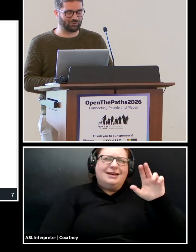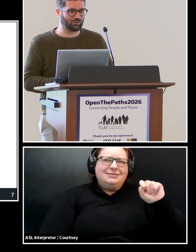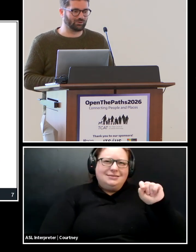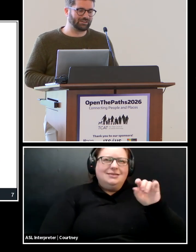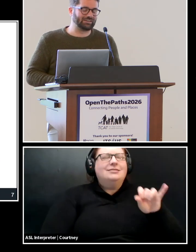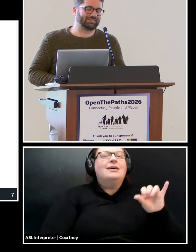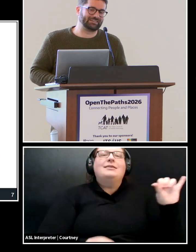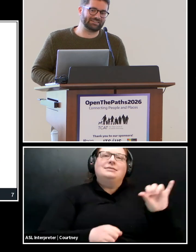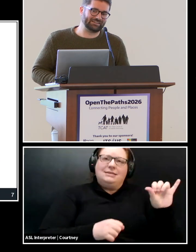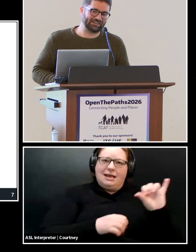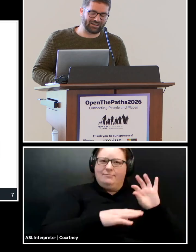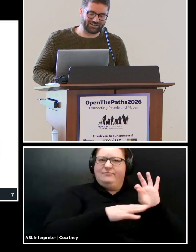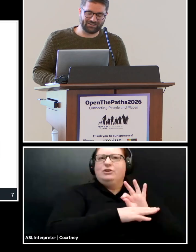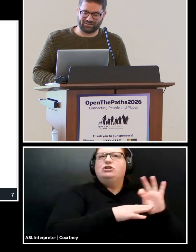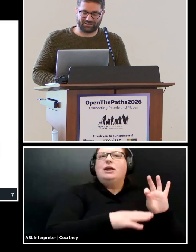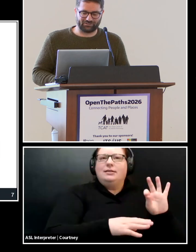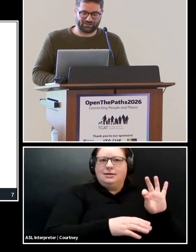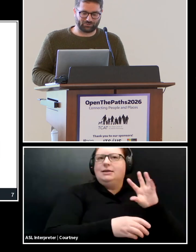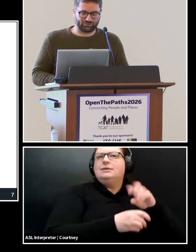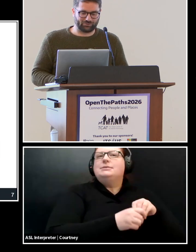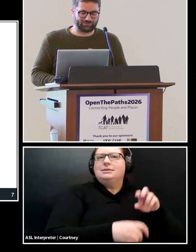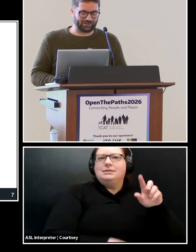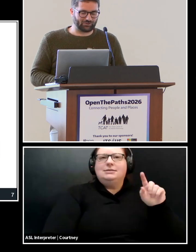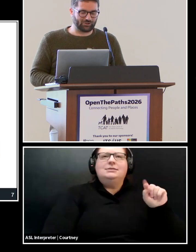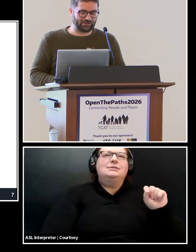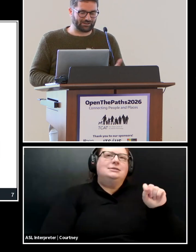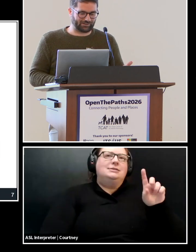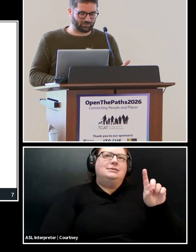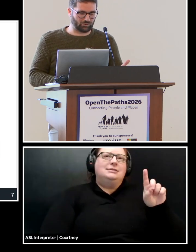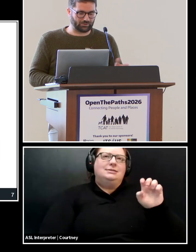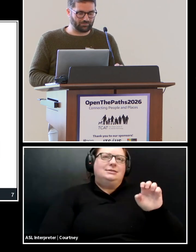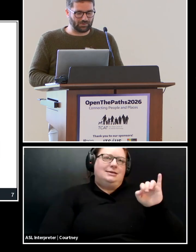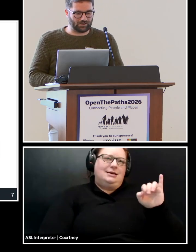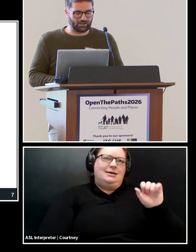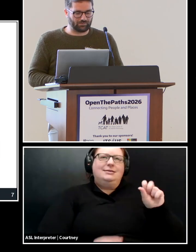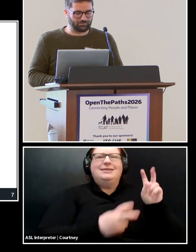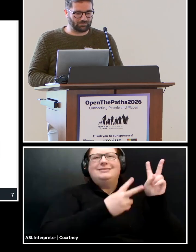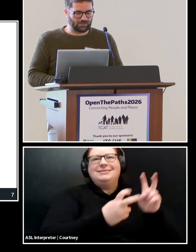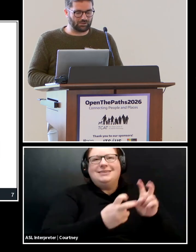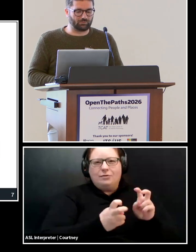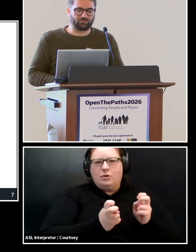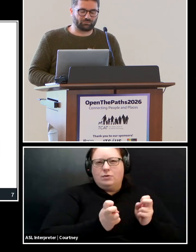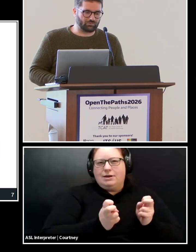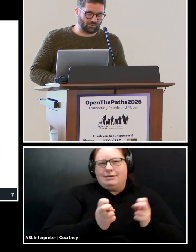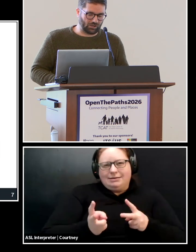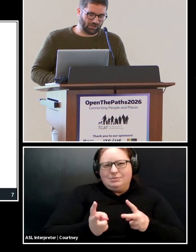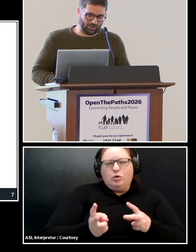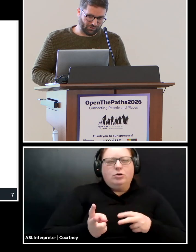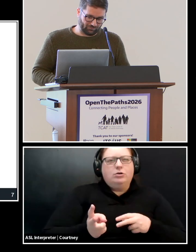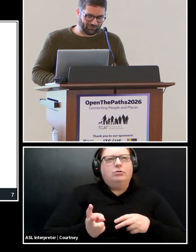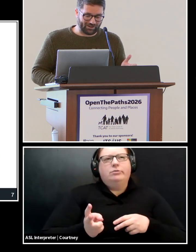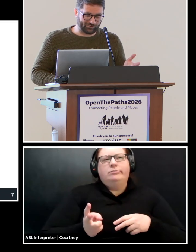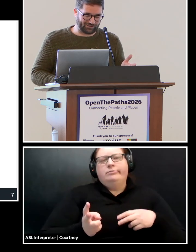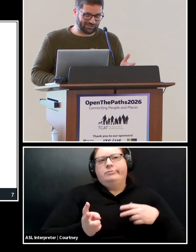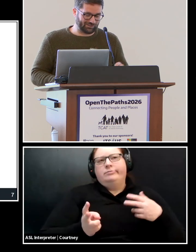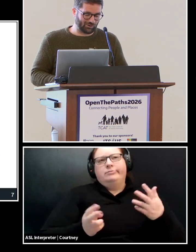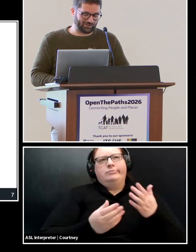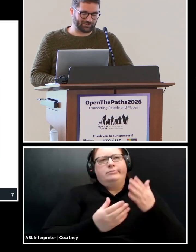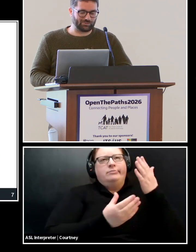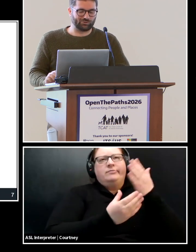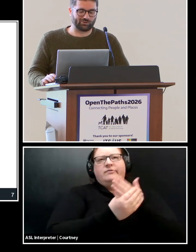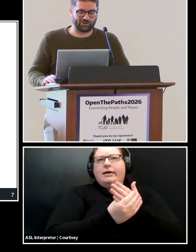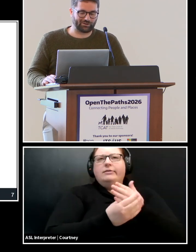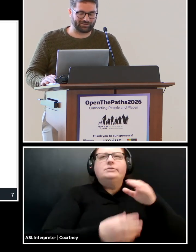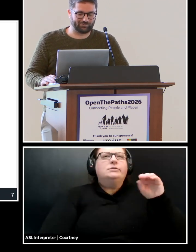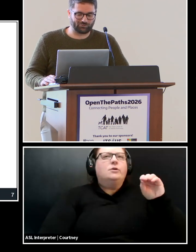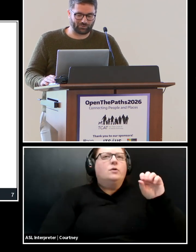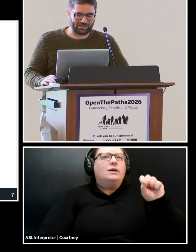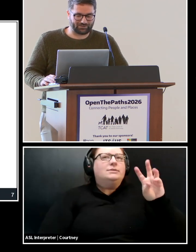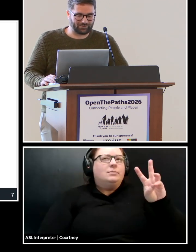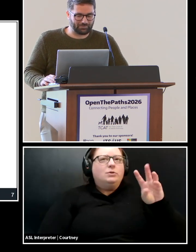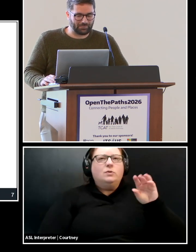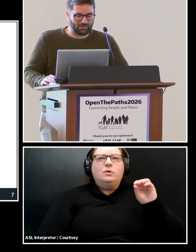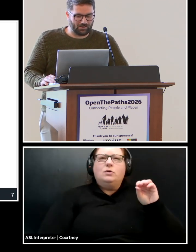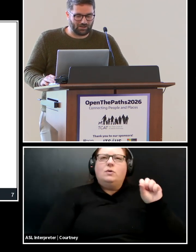available in TDEI and you're able to download and export um you know uh files in OSW or OSM formats.